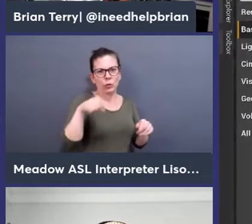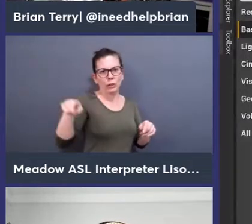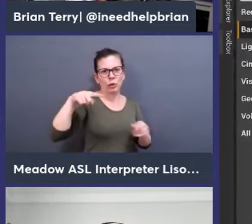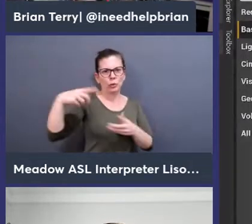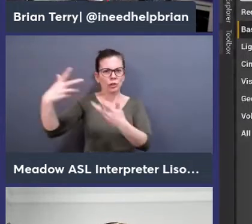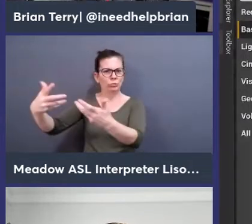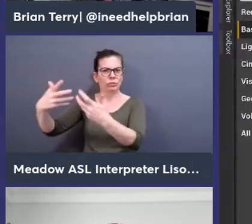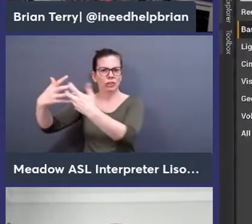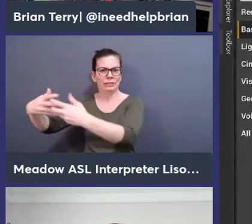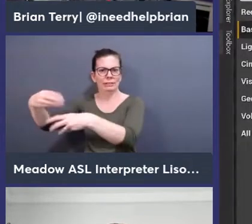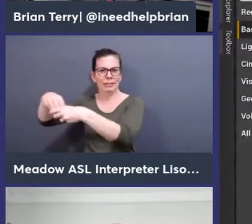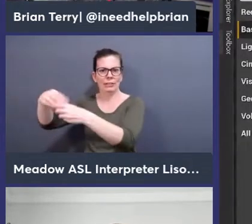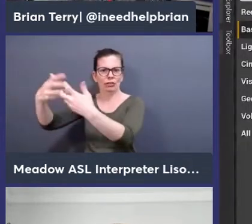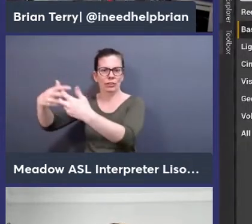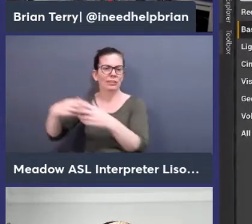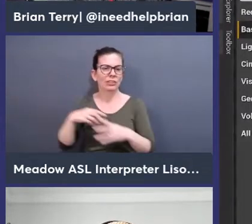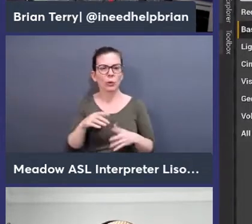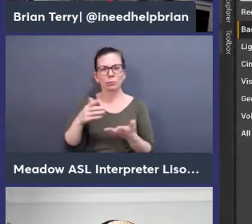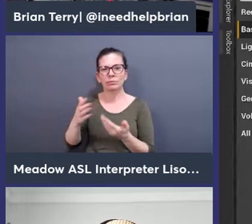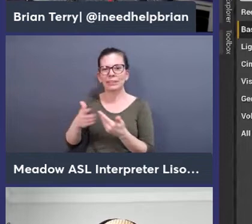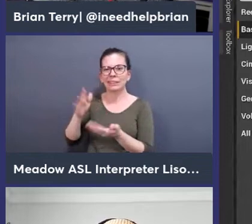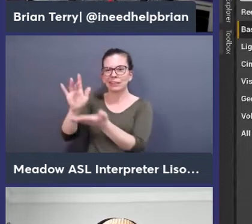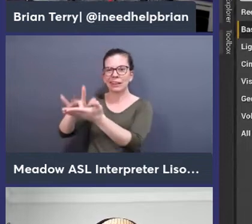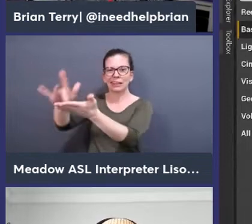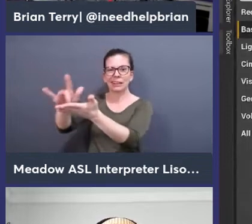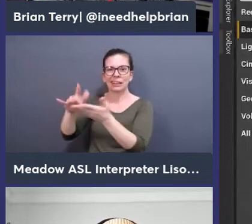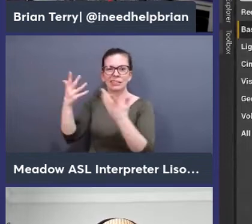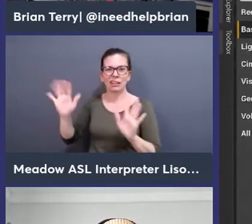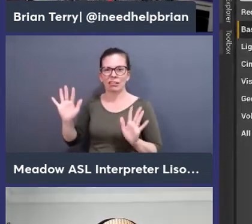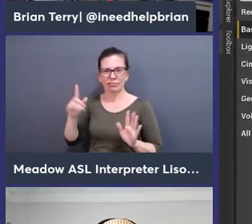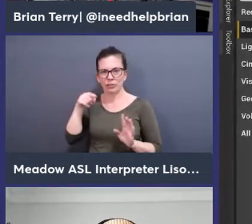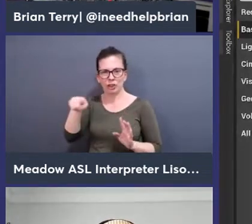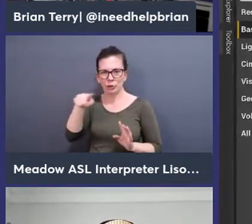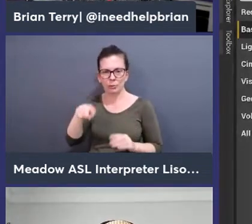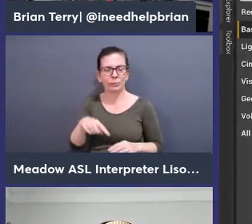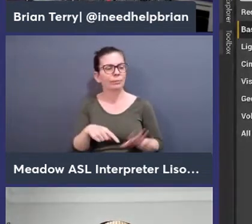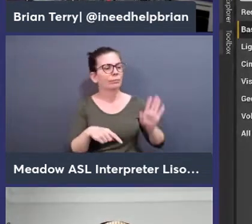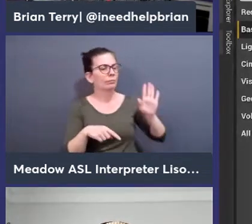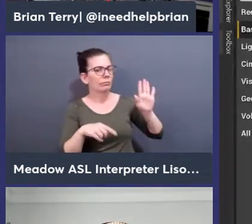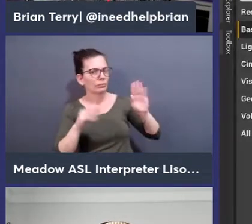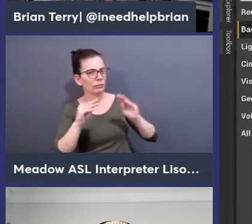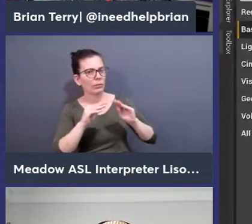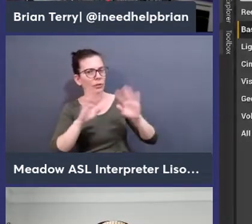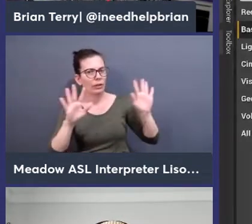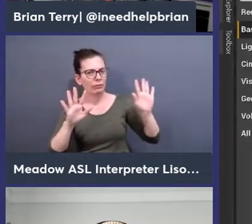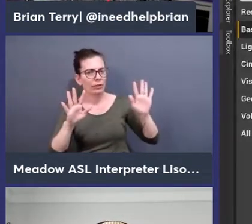and making it just as easy as a couple of clicks. And just to clarify, again, with the pricing,